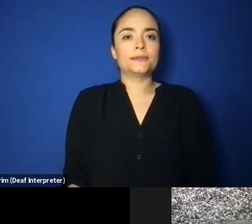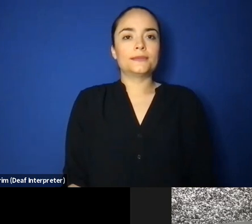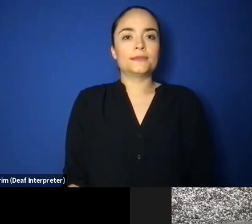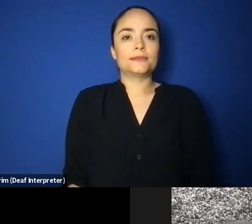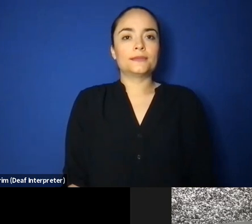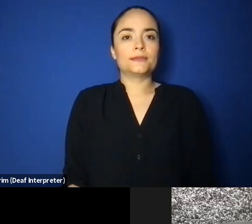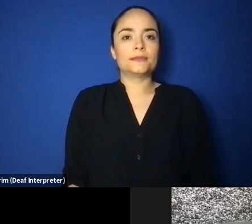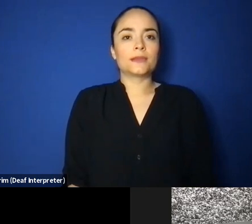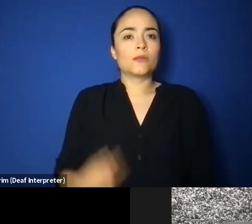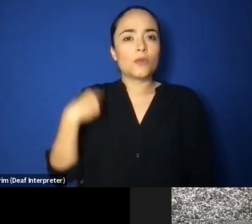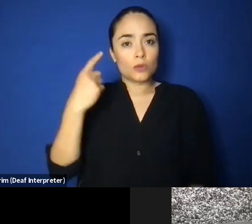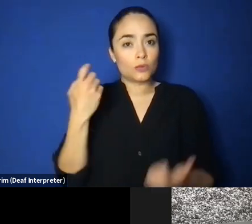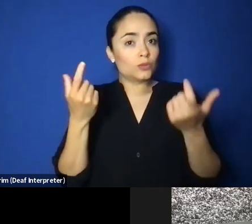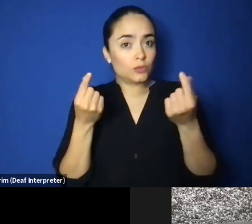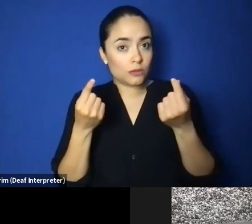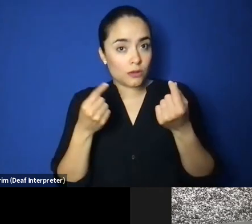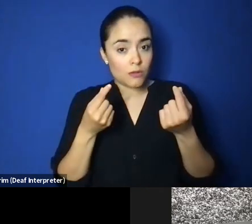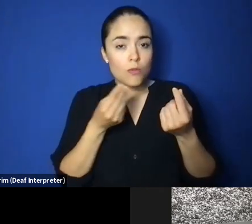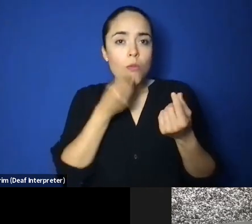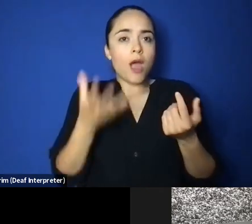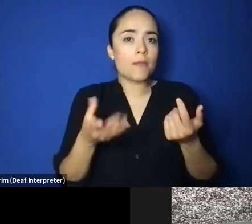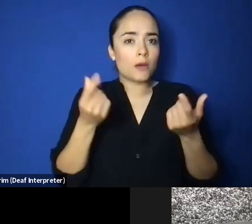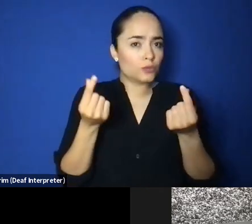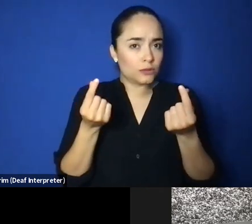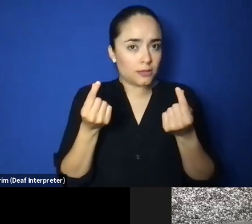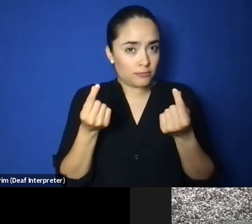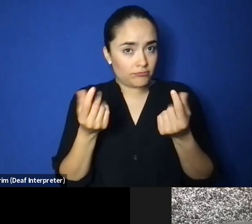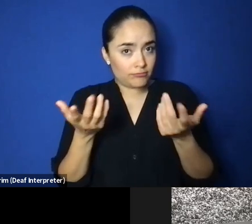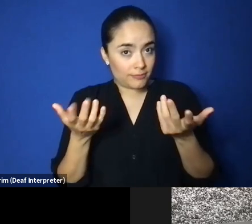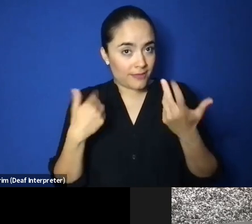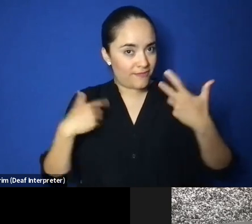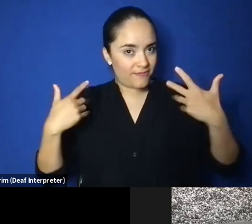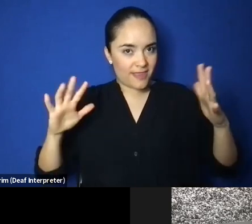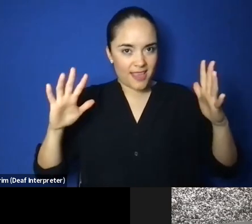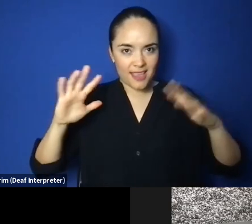of my way today to actually make space around me so that I could hop up and dance with you.